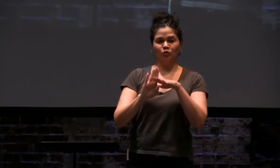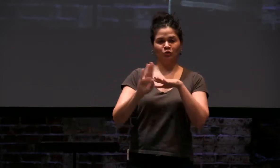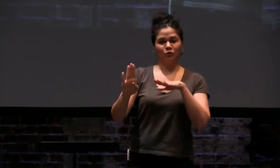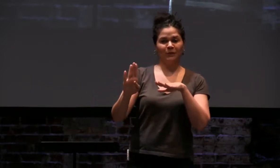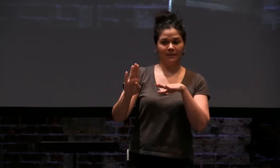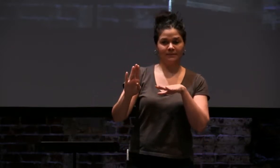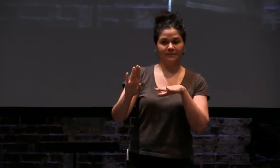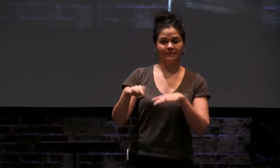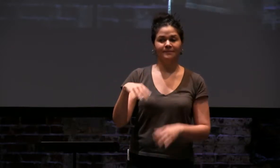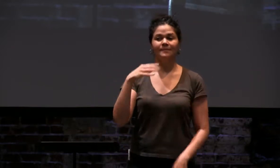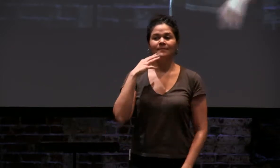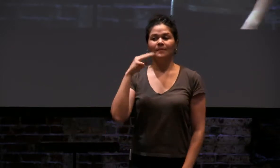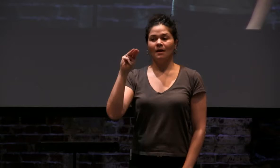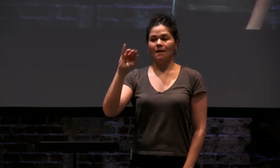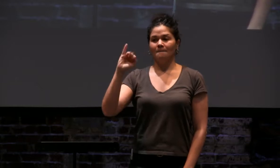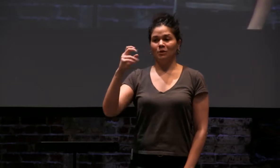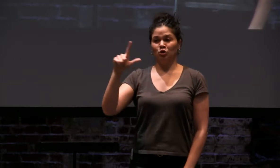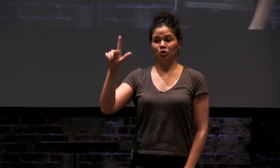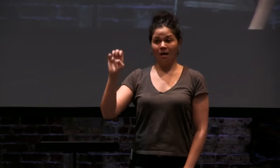is the writers' retreat group